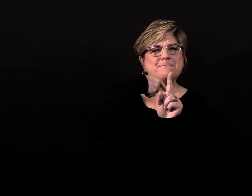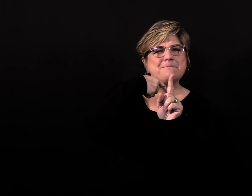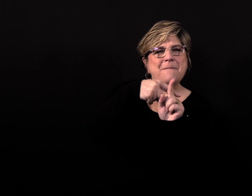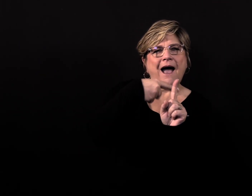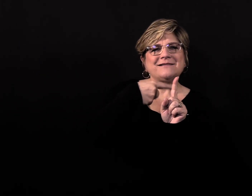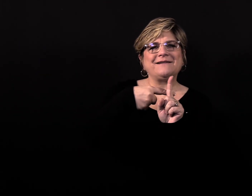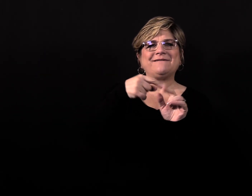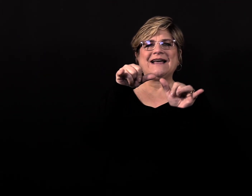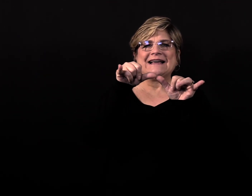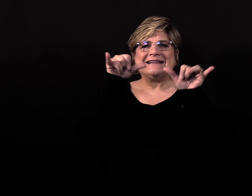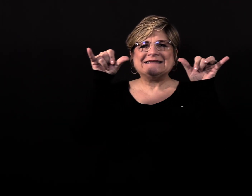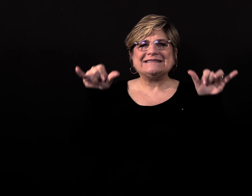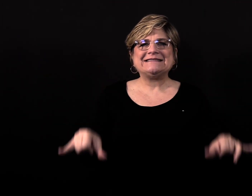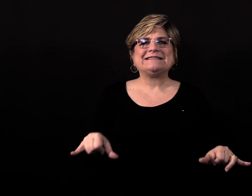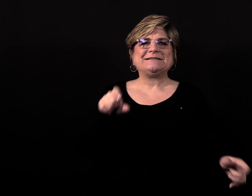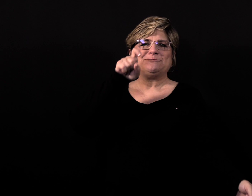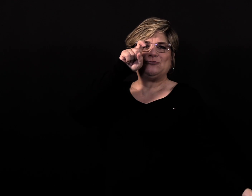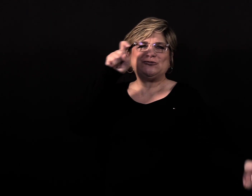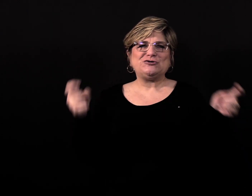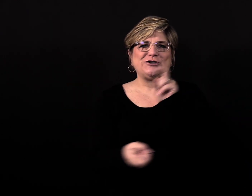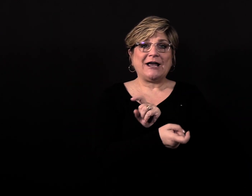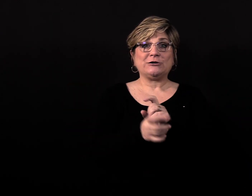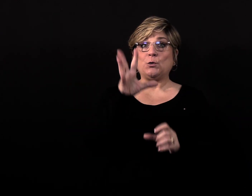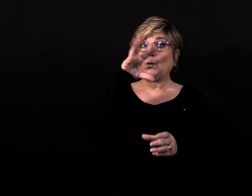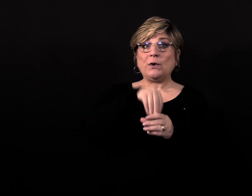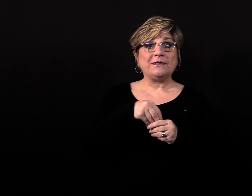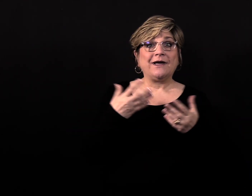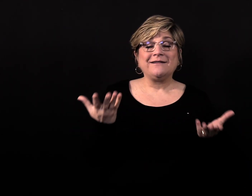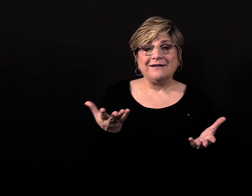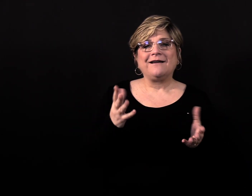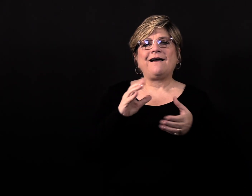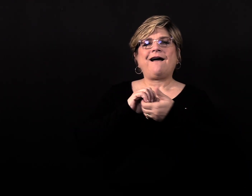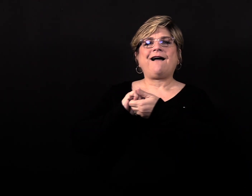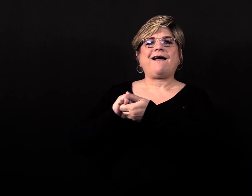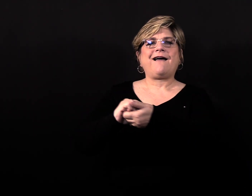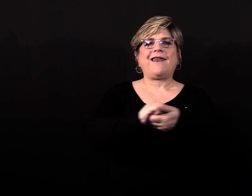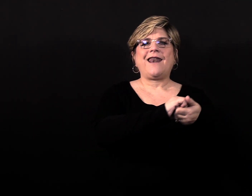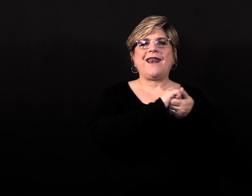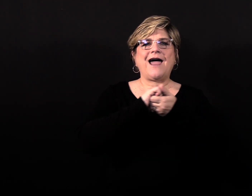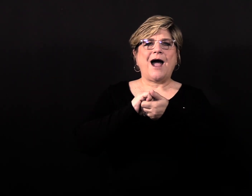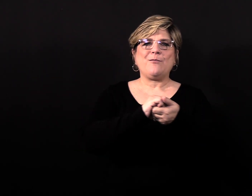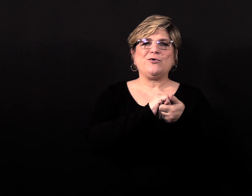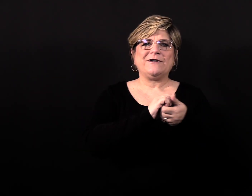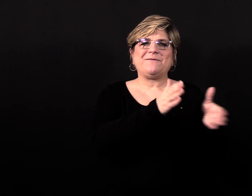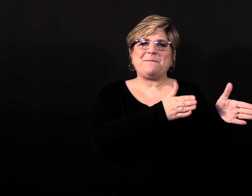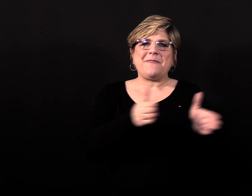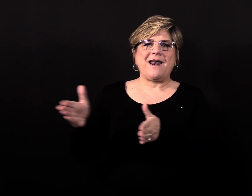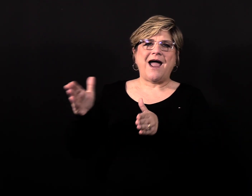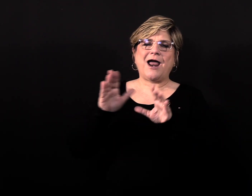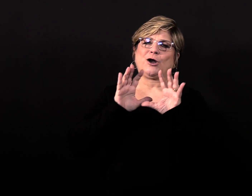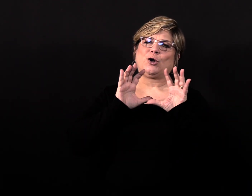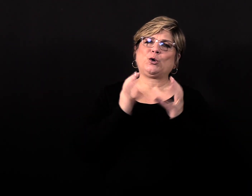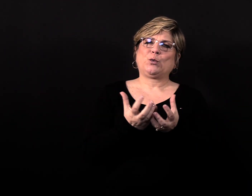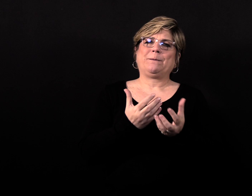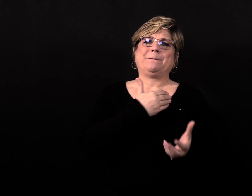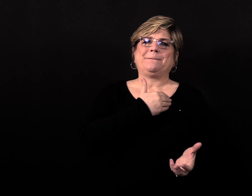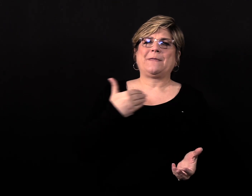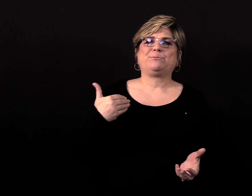systemic changes with the Collaborative Plan group members.